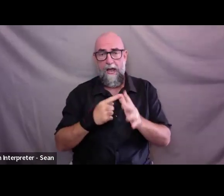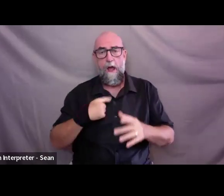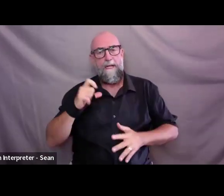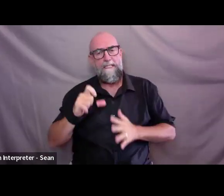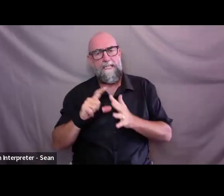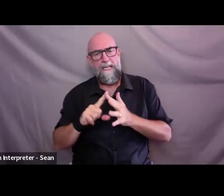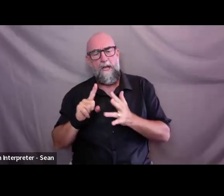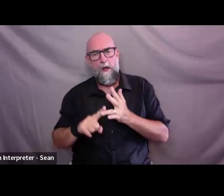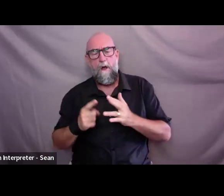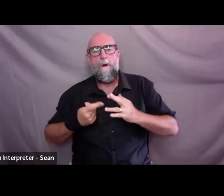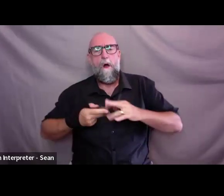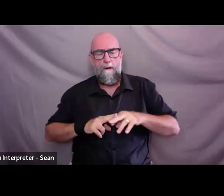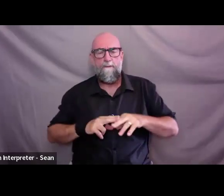Creative Australia